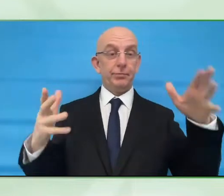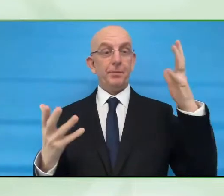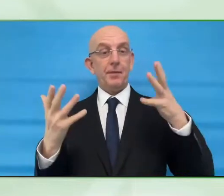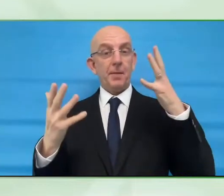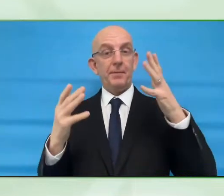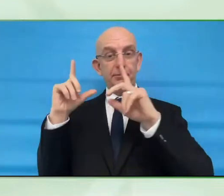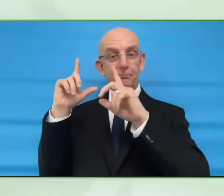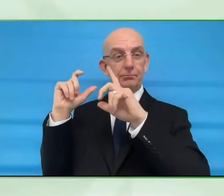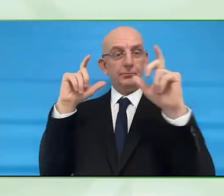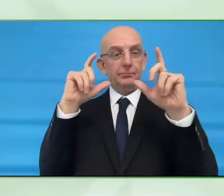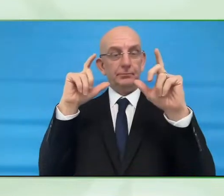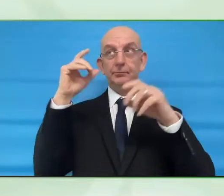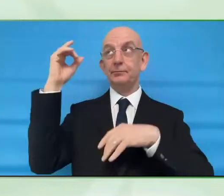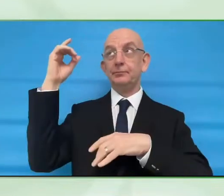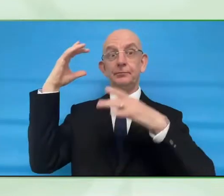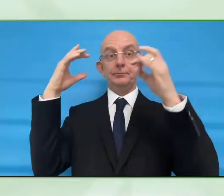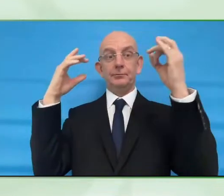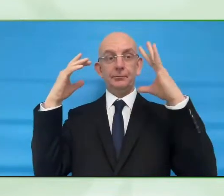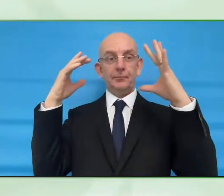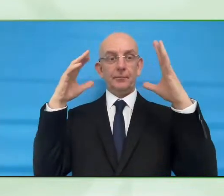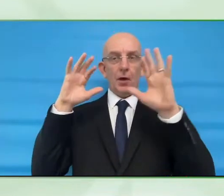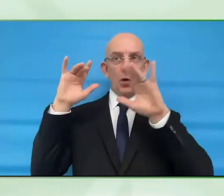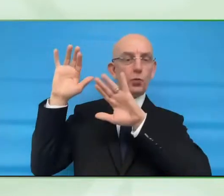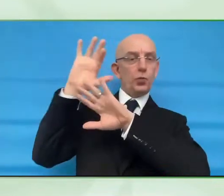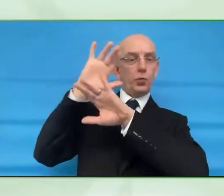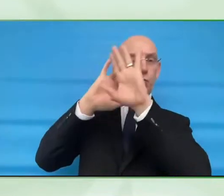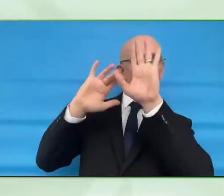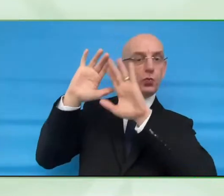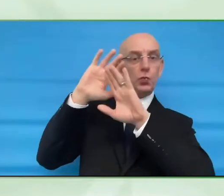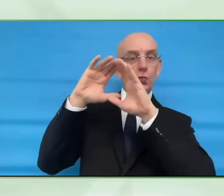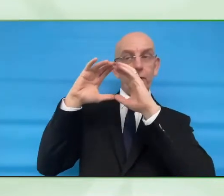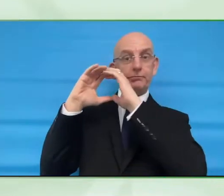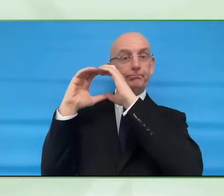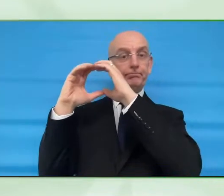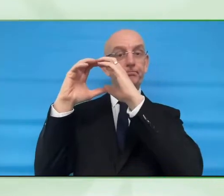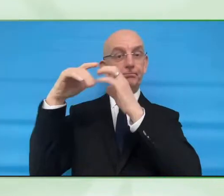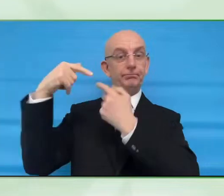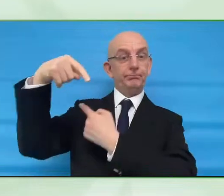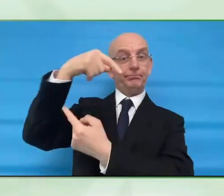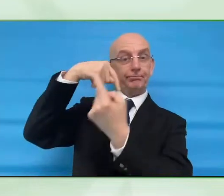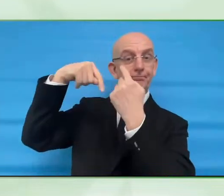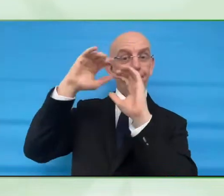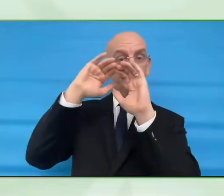who are blind or visually impaired. Let us begin. What should we do about it?